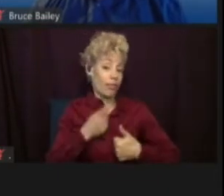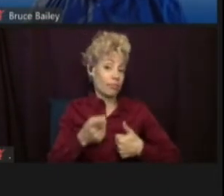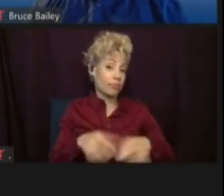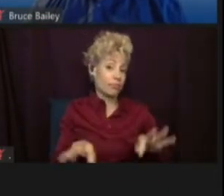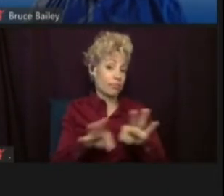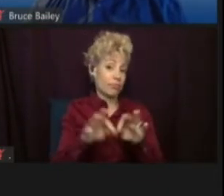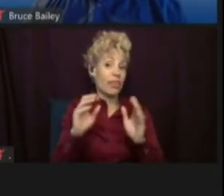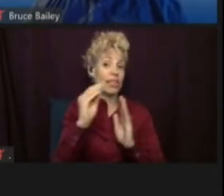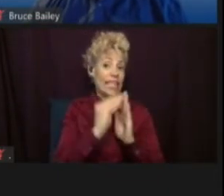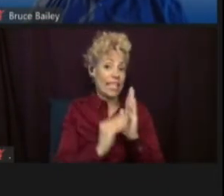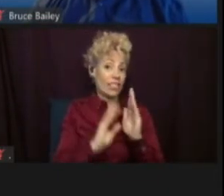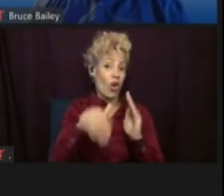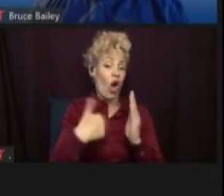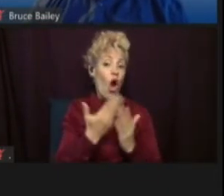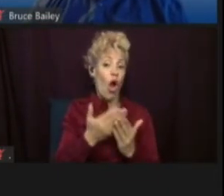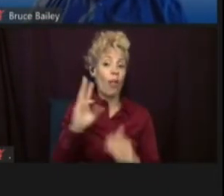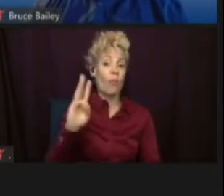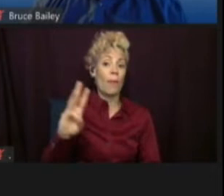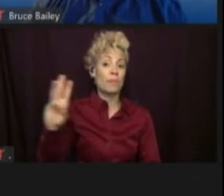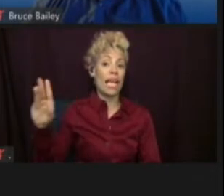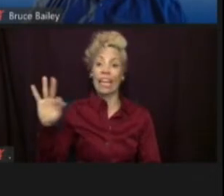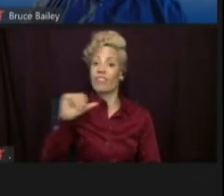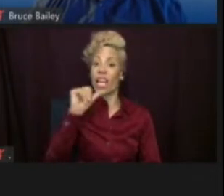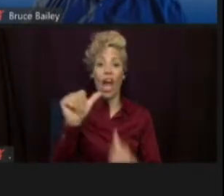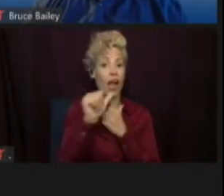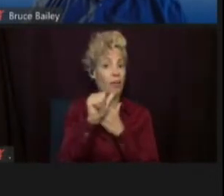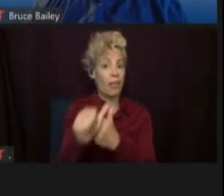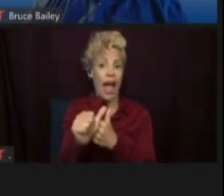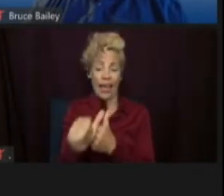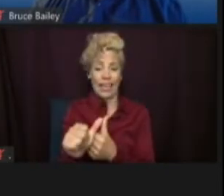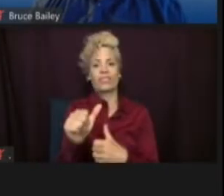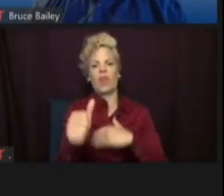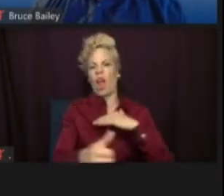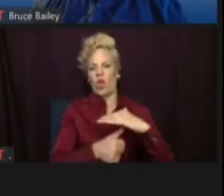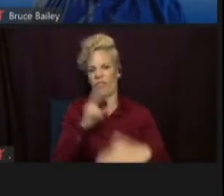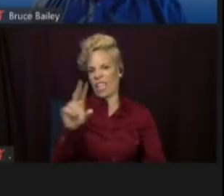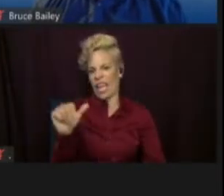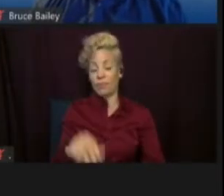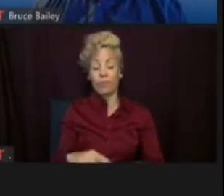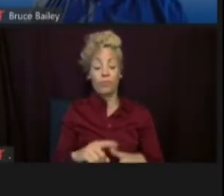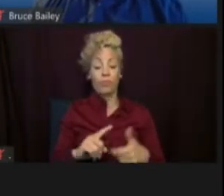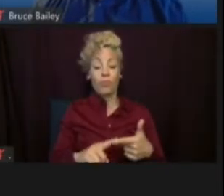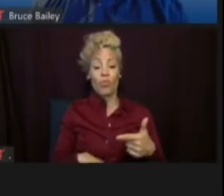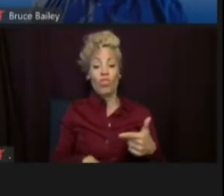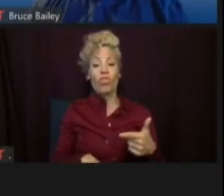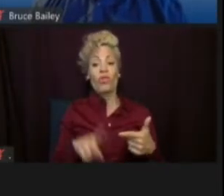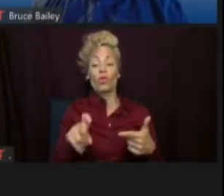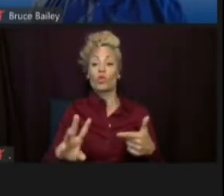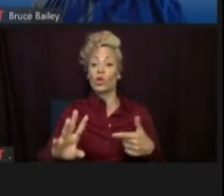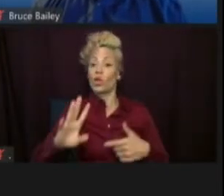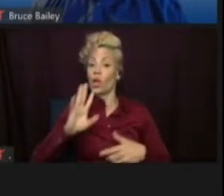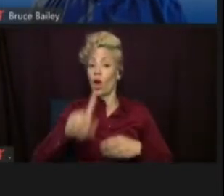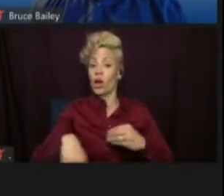that are not in compliance within the VA. And it should also discuss what needs to be done